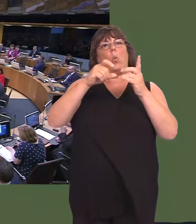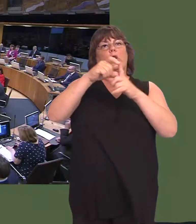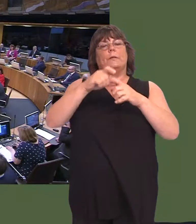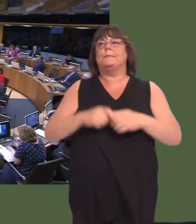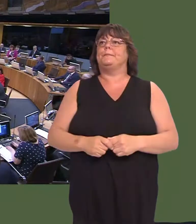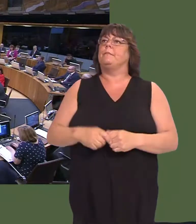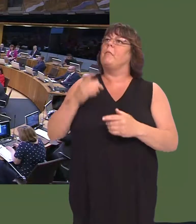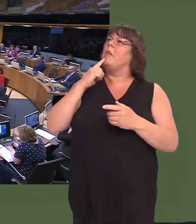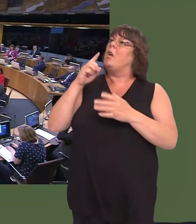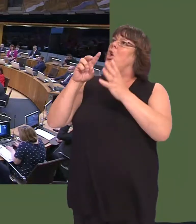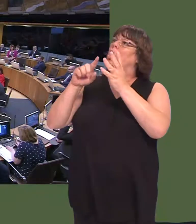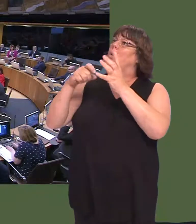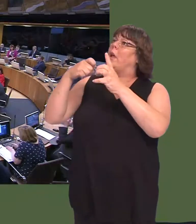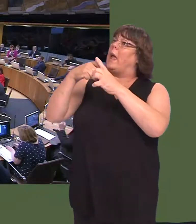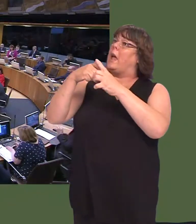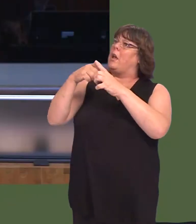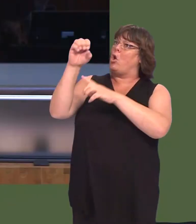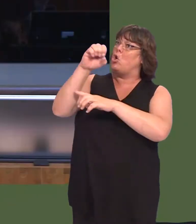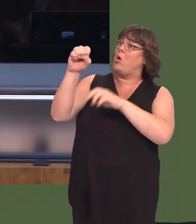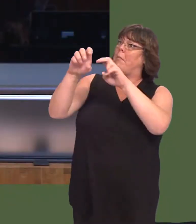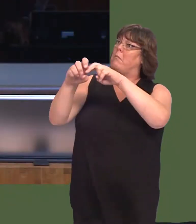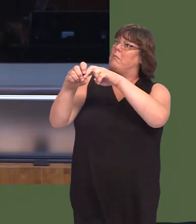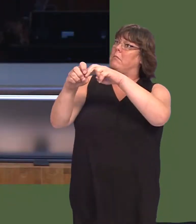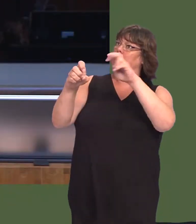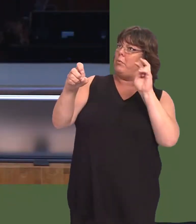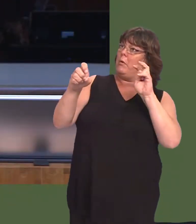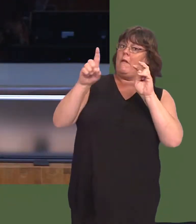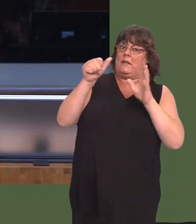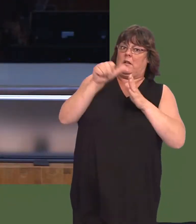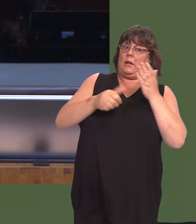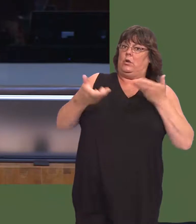The negotiations for the UK to withdraw from the European Union have now begun, and the